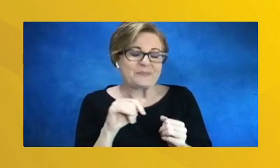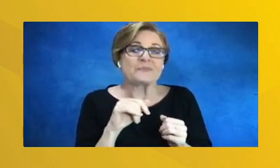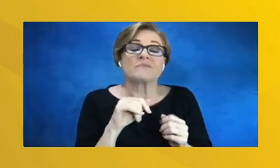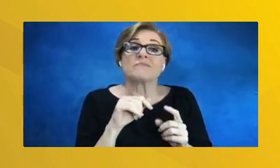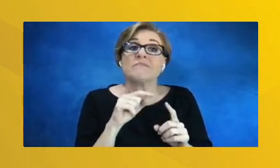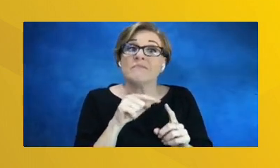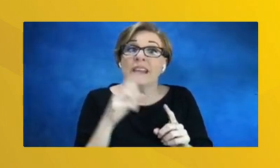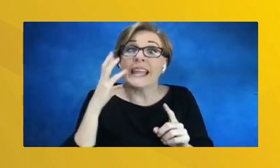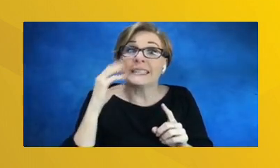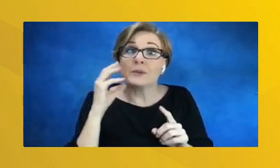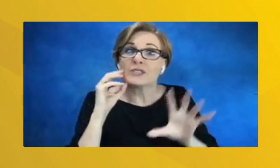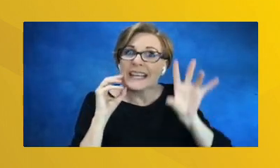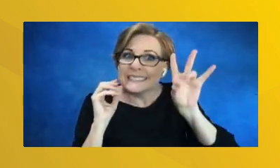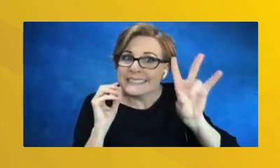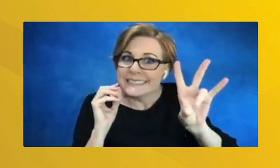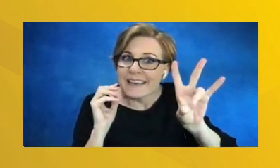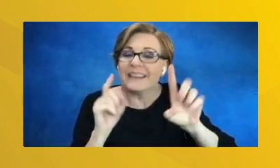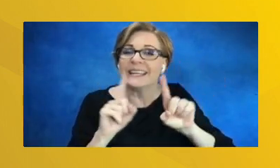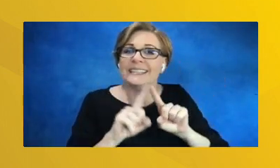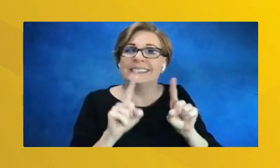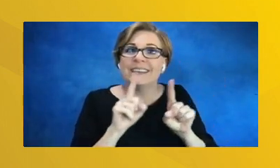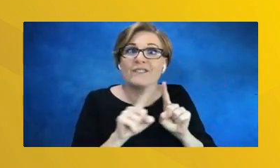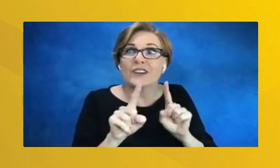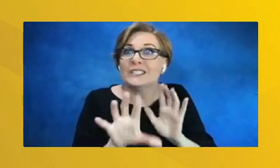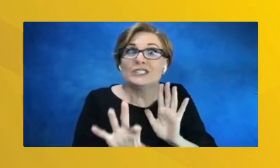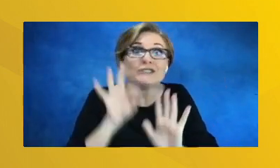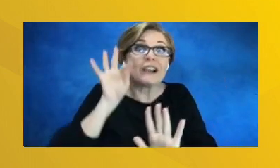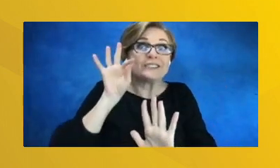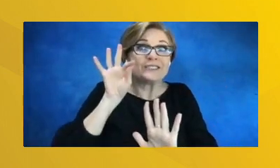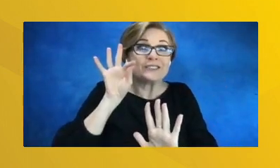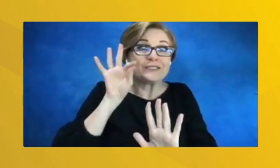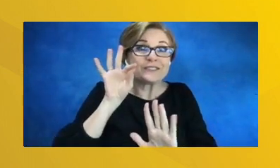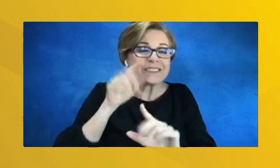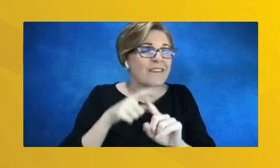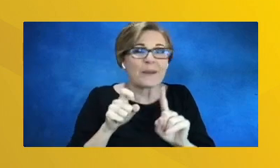objects or treasures from seven different museums.